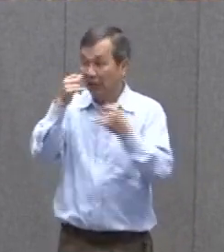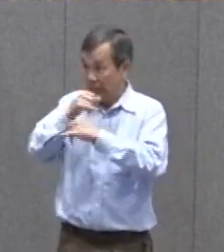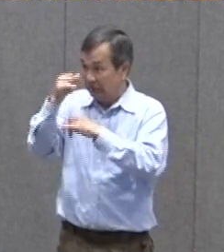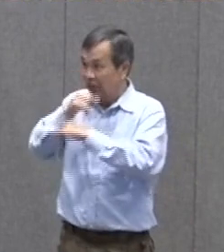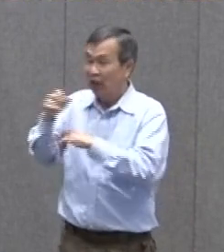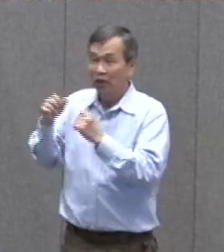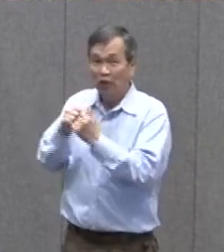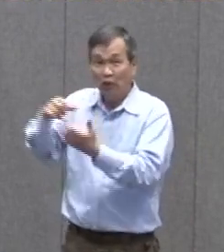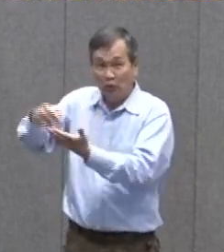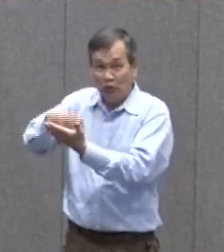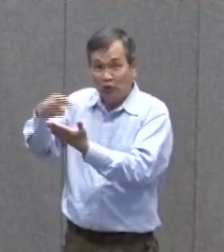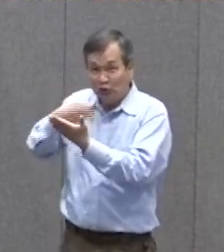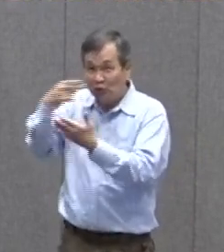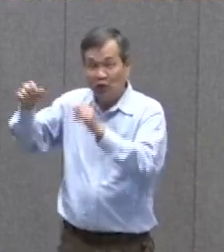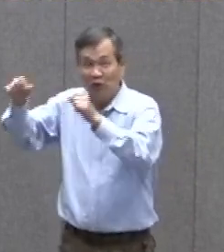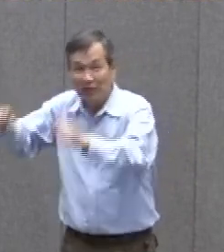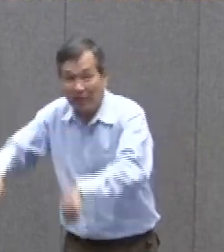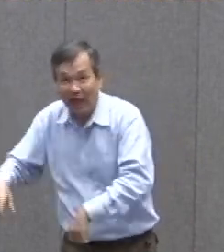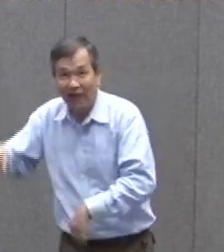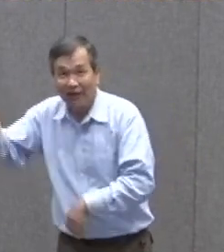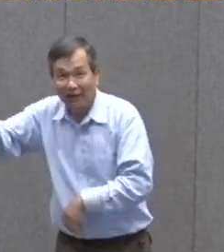"like they can be silly with Spoon."